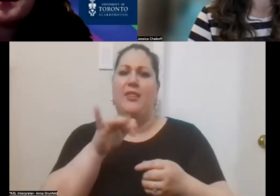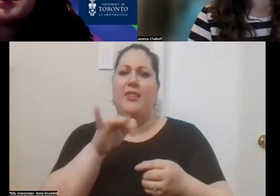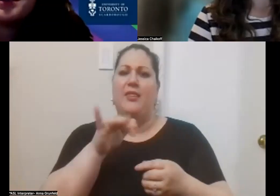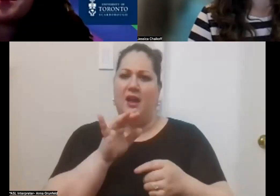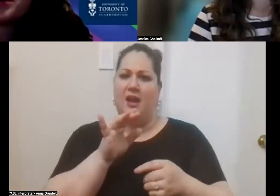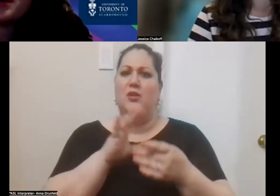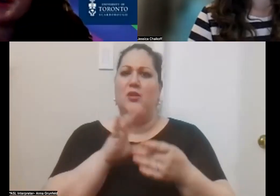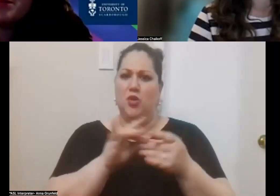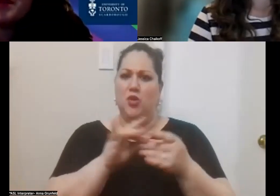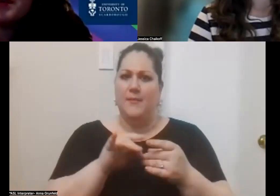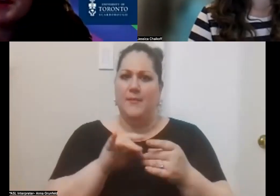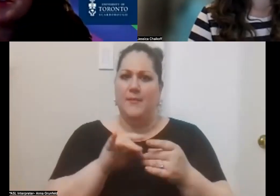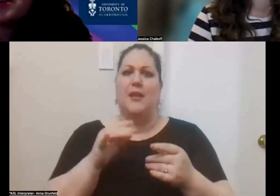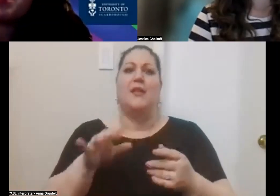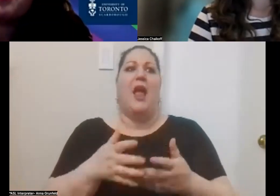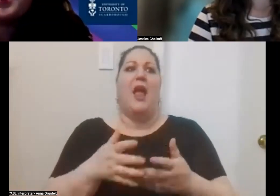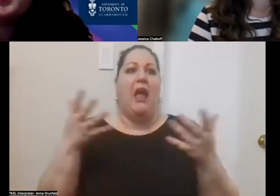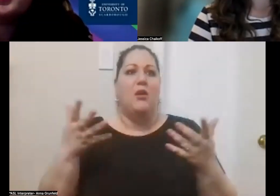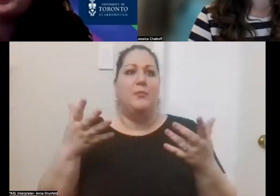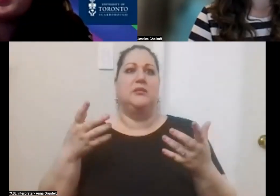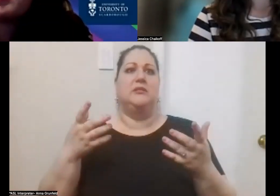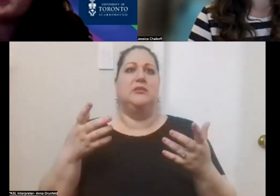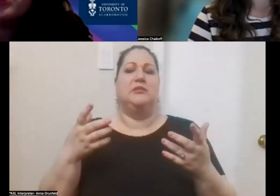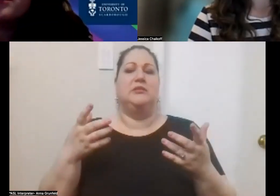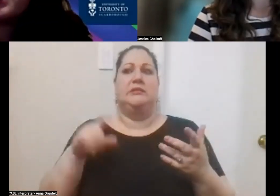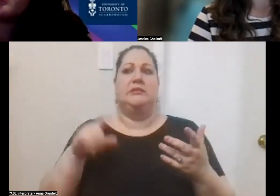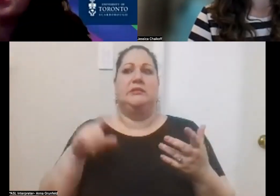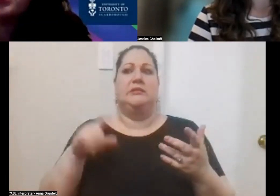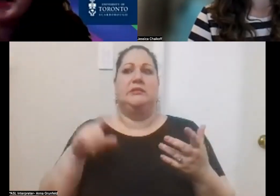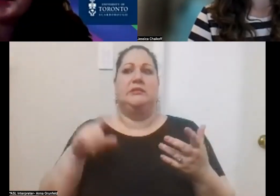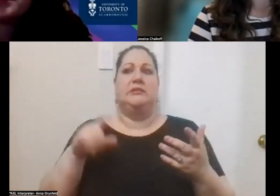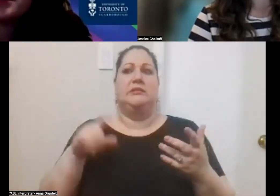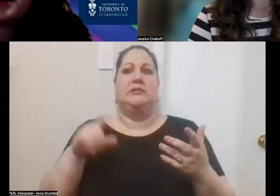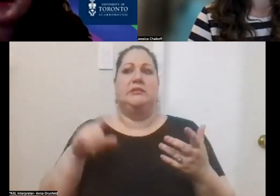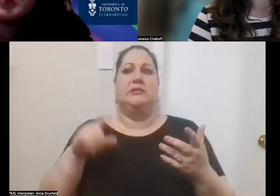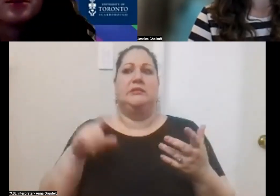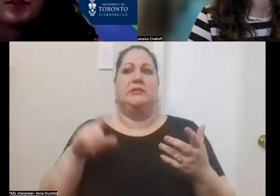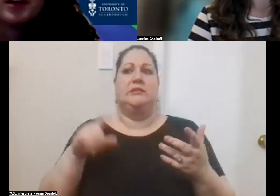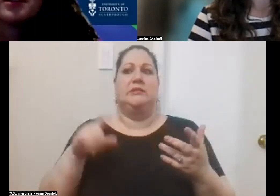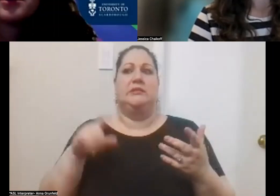as expressing empathy and just providing you with all of that context at the front.